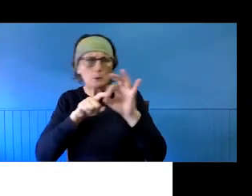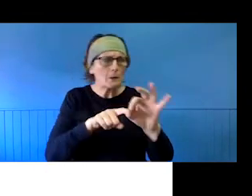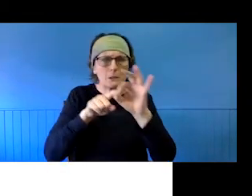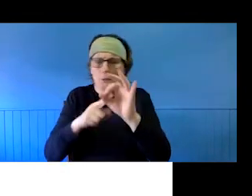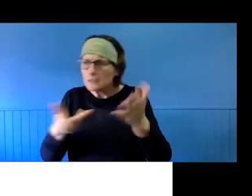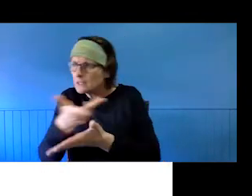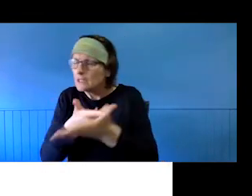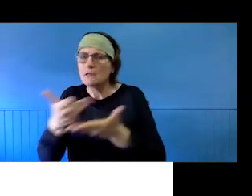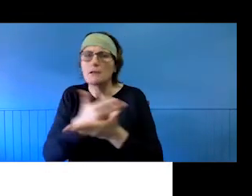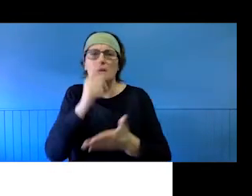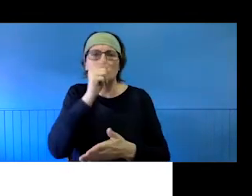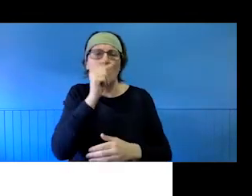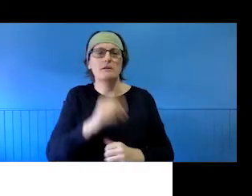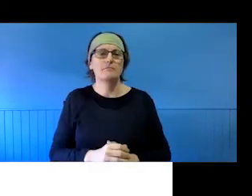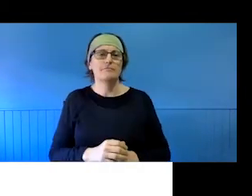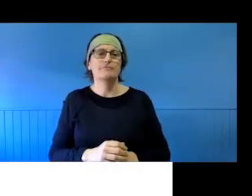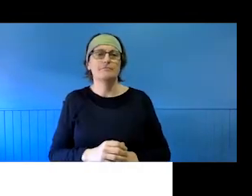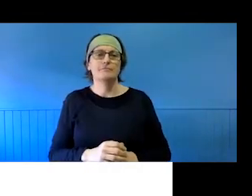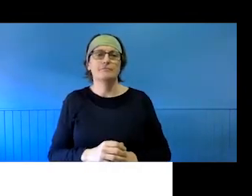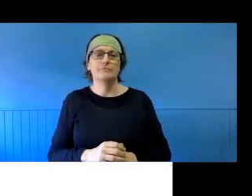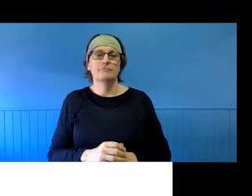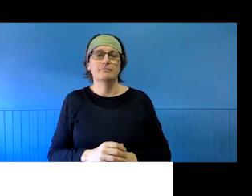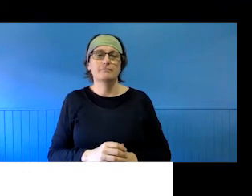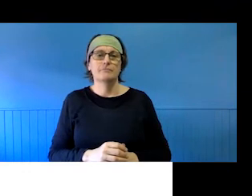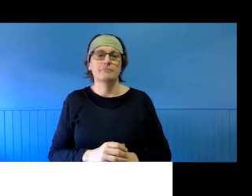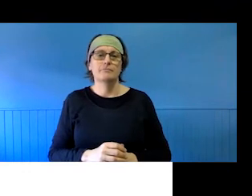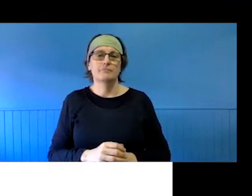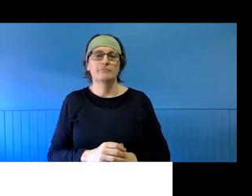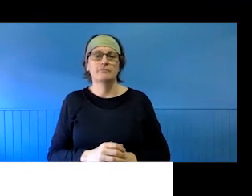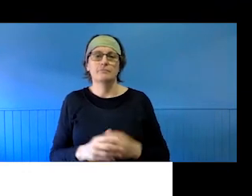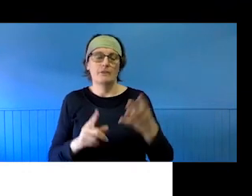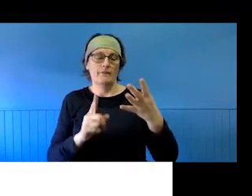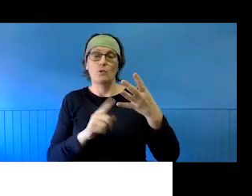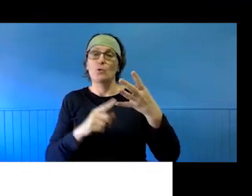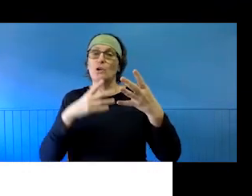As well as you need to provide some technology outcome expectations. Let students